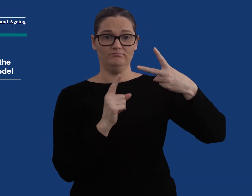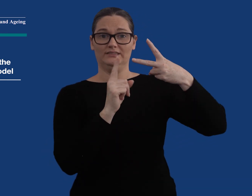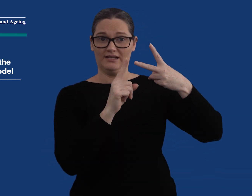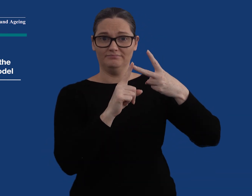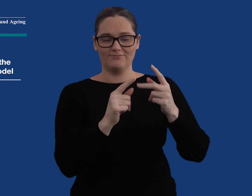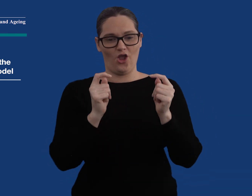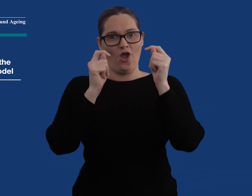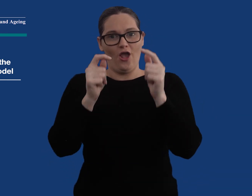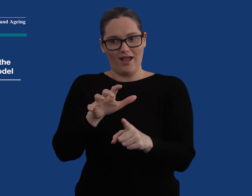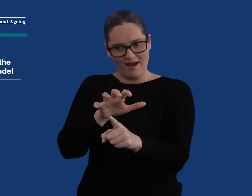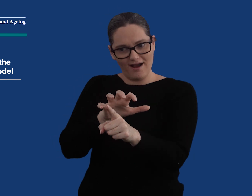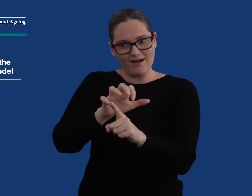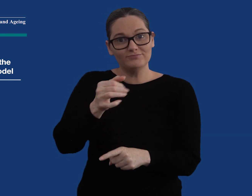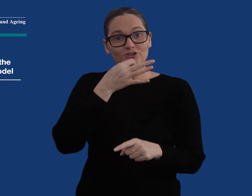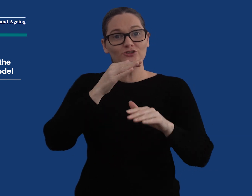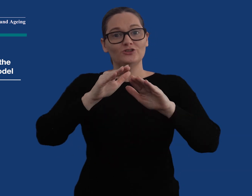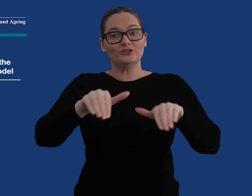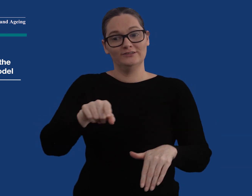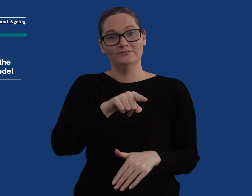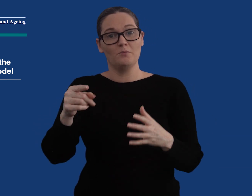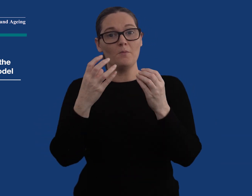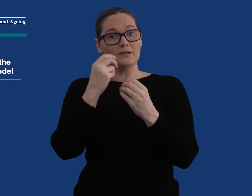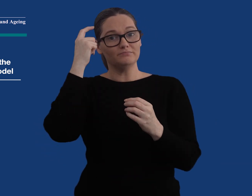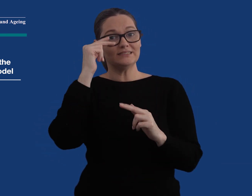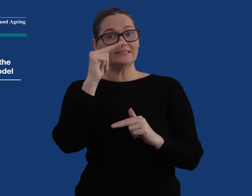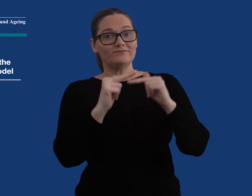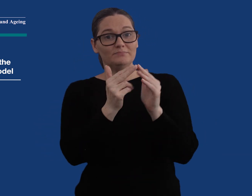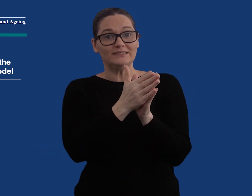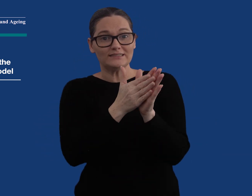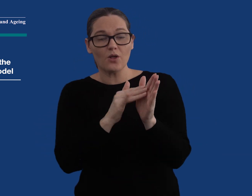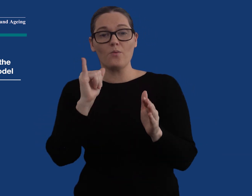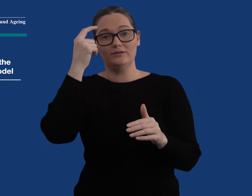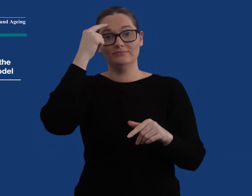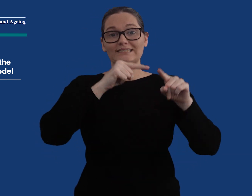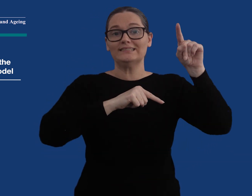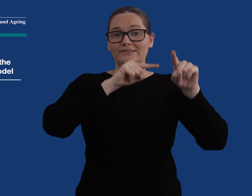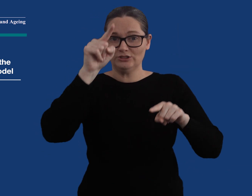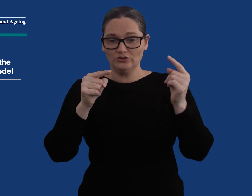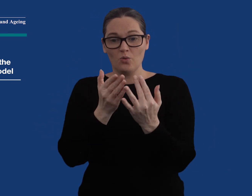• Early identification of children with developmental delay and neurodevelopmental difference